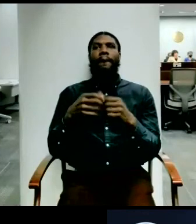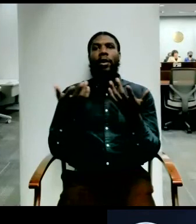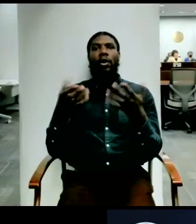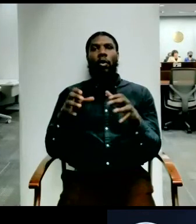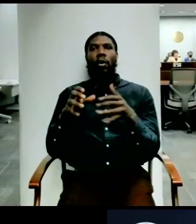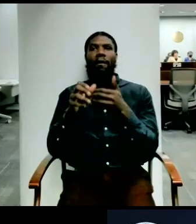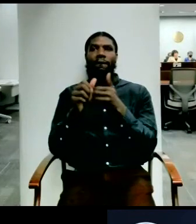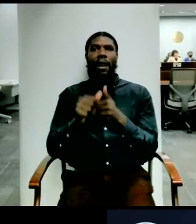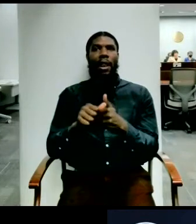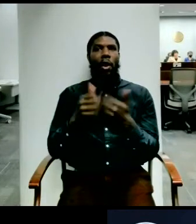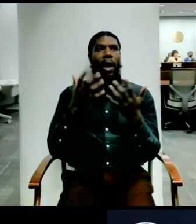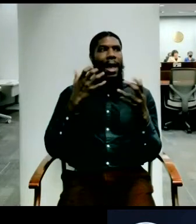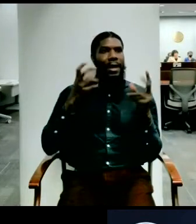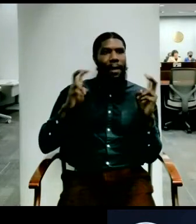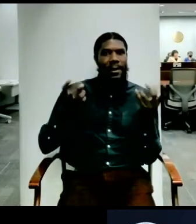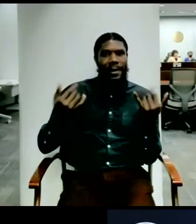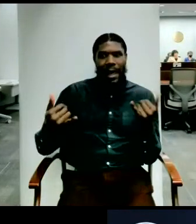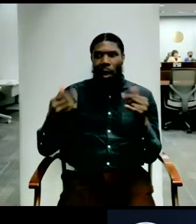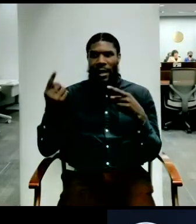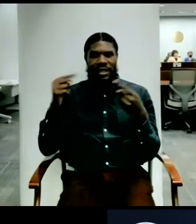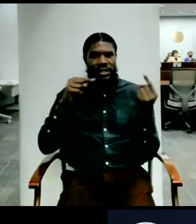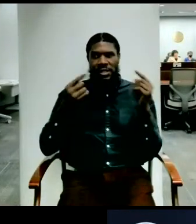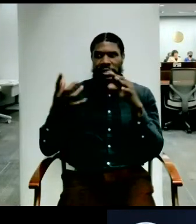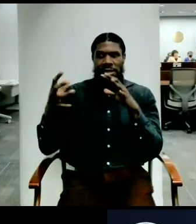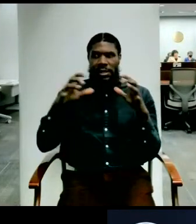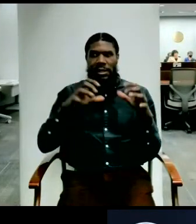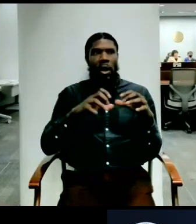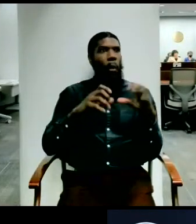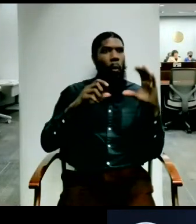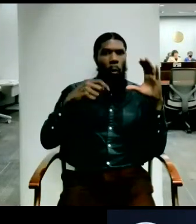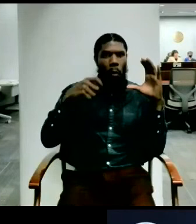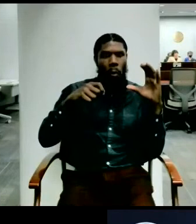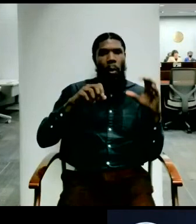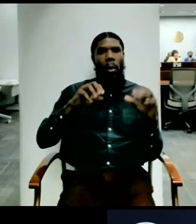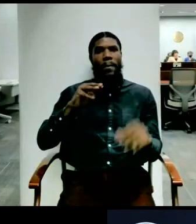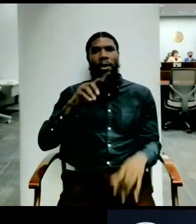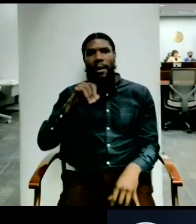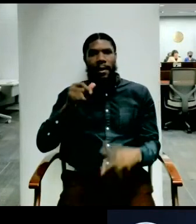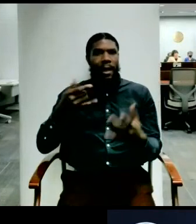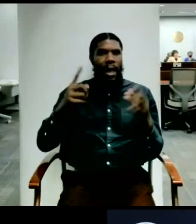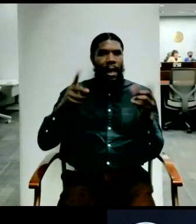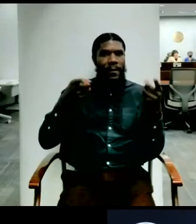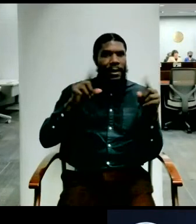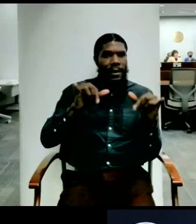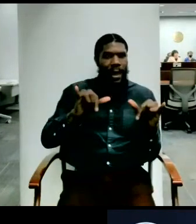what's hot now and now there is media here. But to really think deeply and to hear from you and